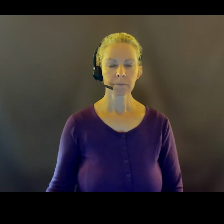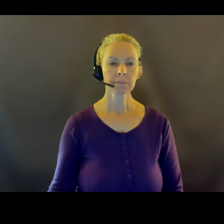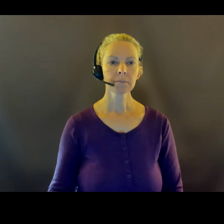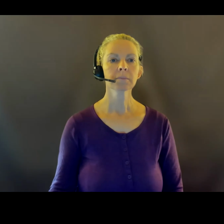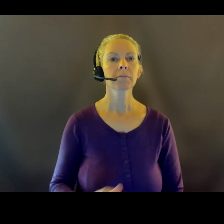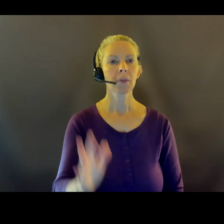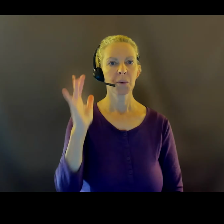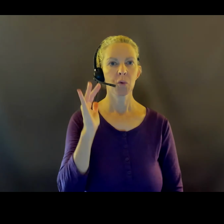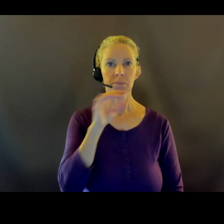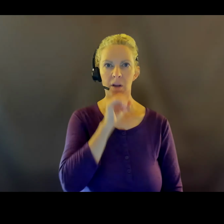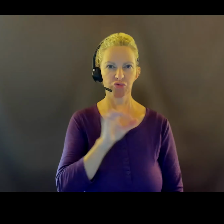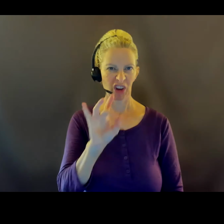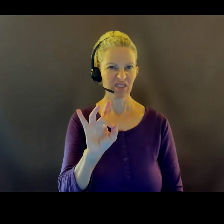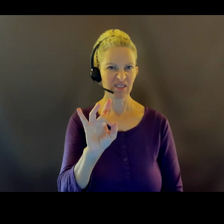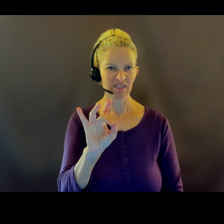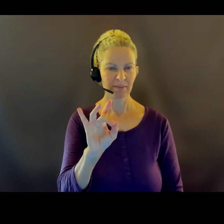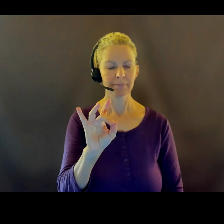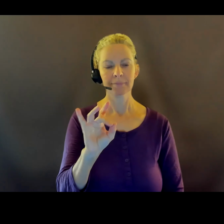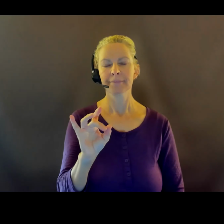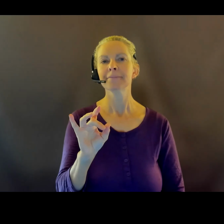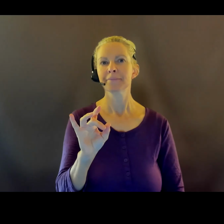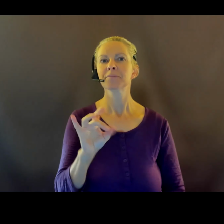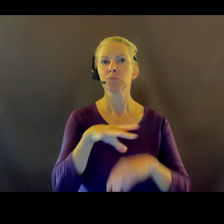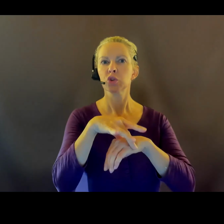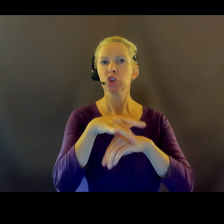We had a test that day.